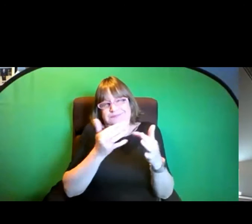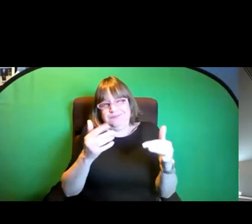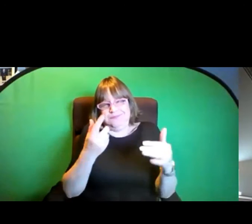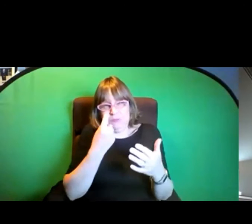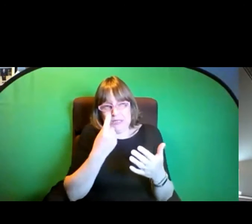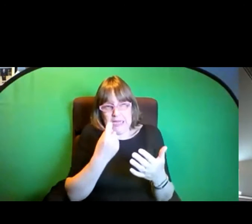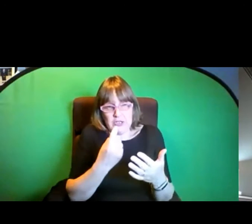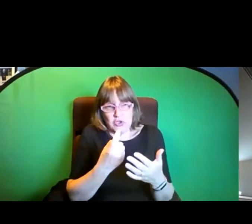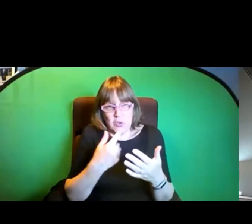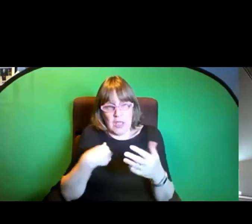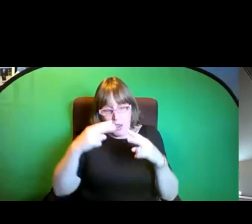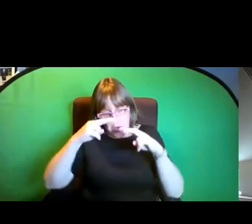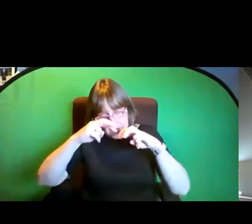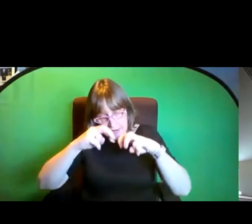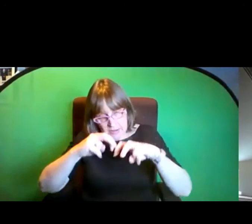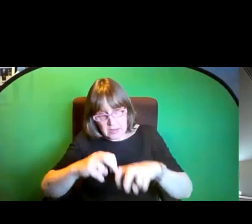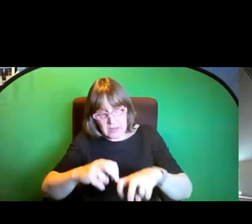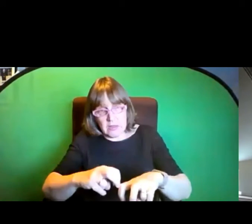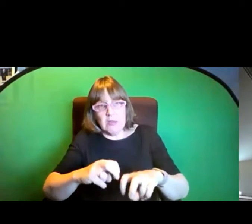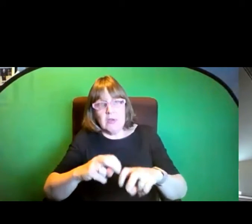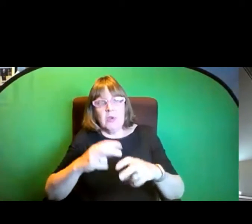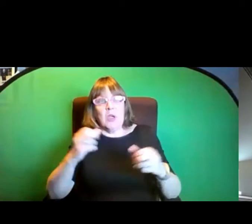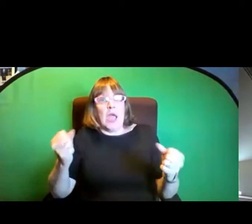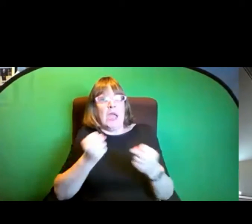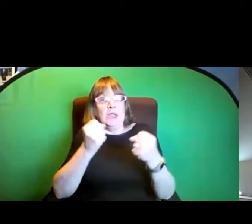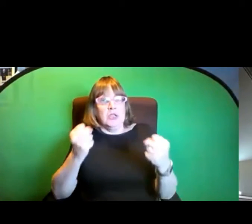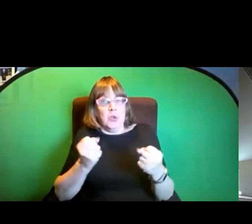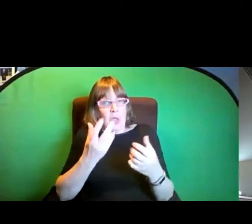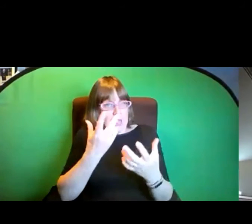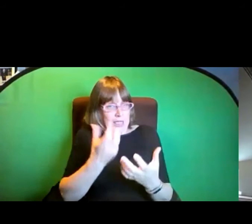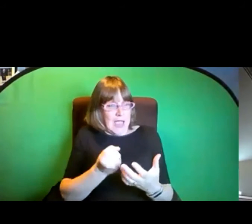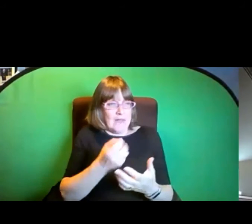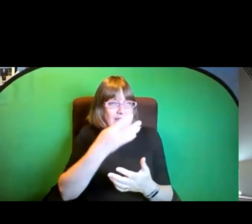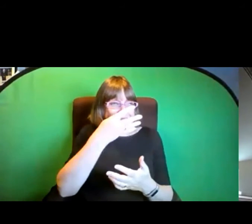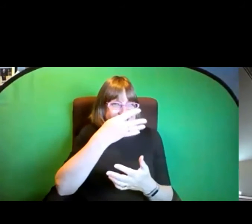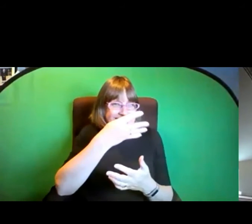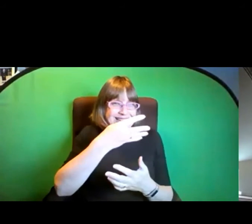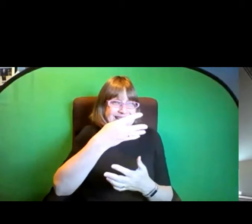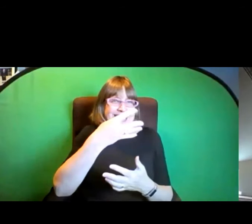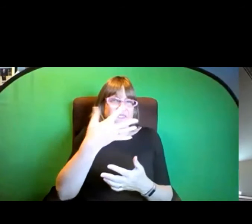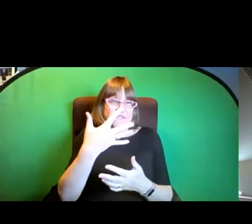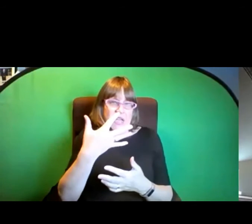showed that in energy as a whole you could have up to 95 000 jobs as part of climate transition